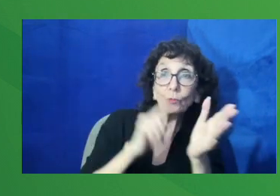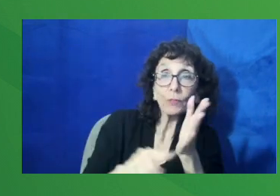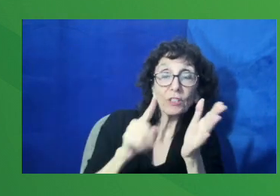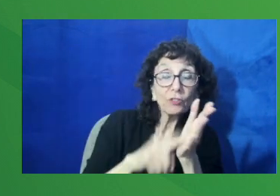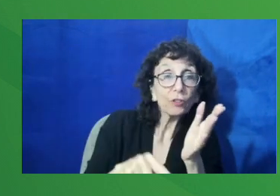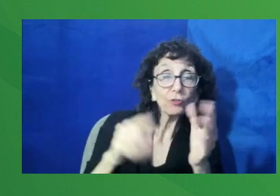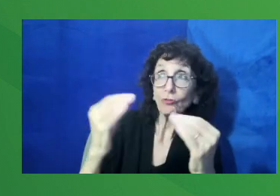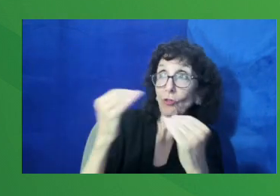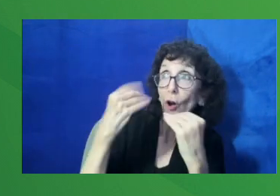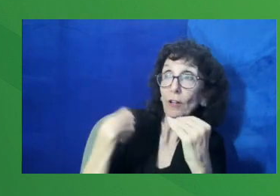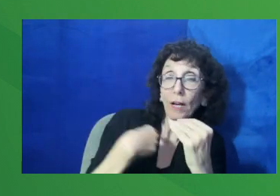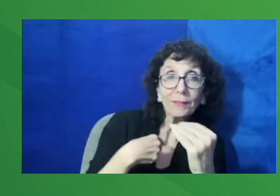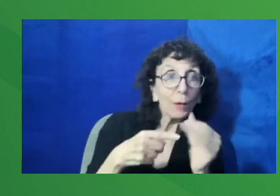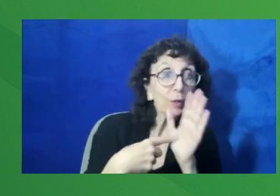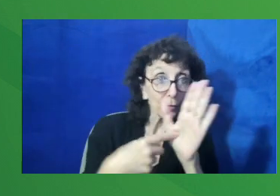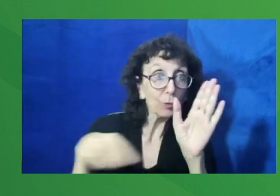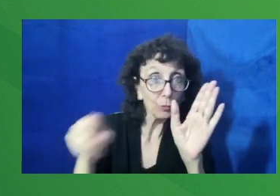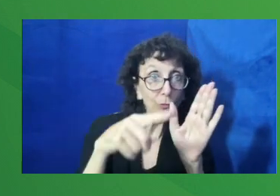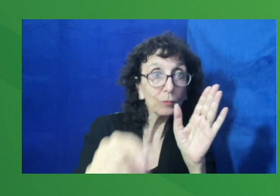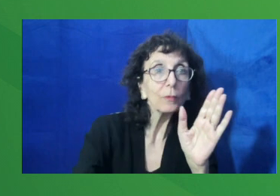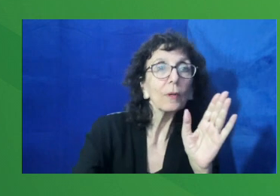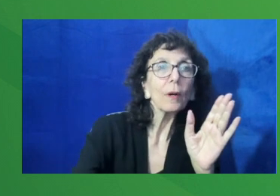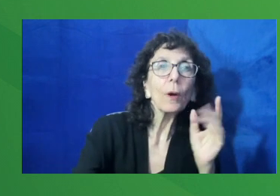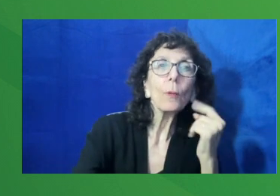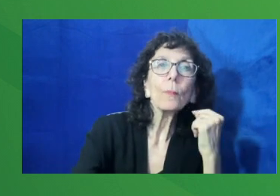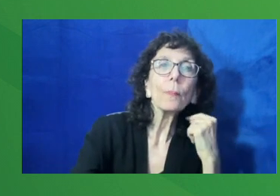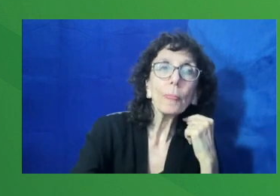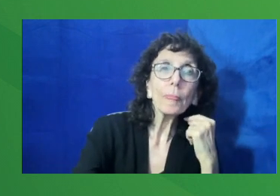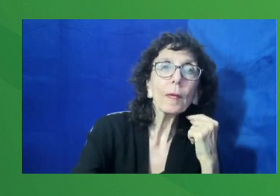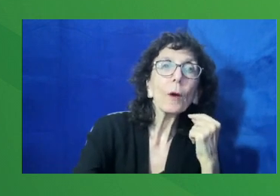what I'm presenting to you today is that we developed what's called the PEER method. A